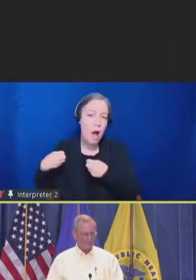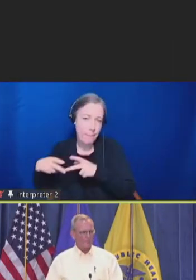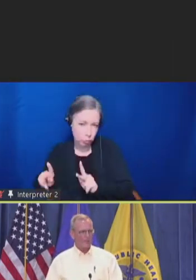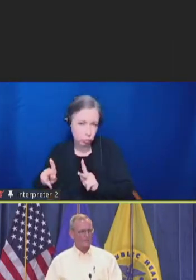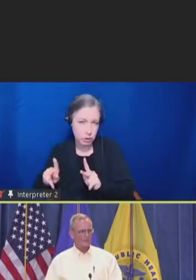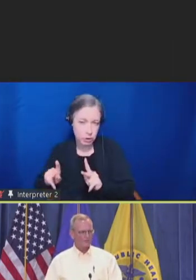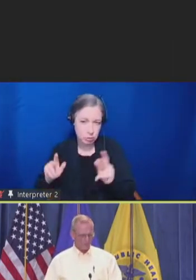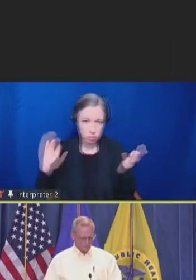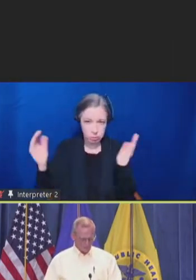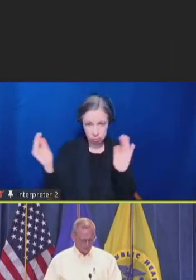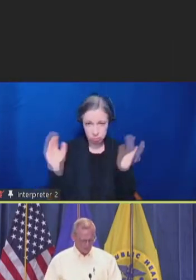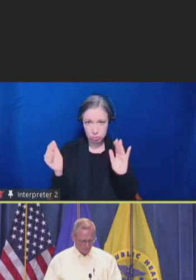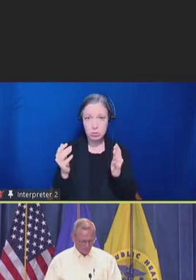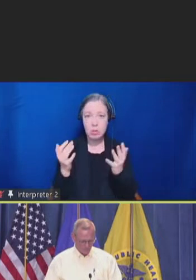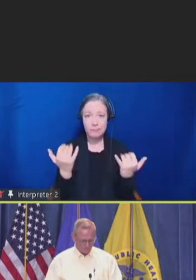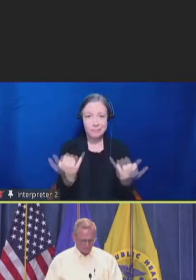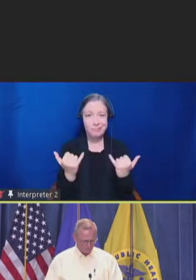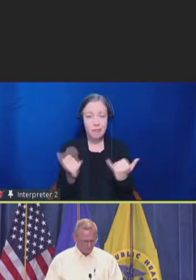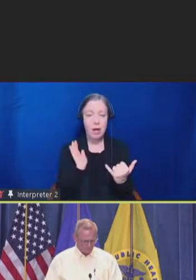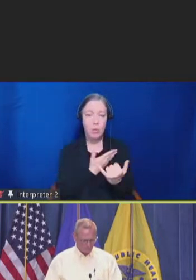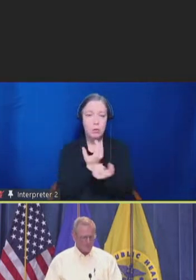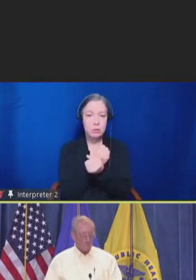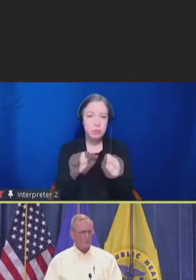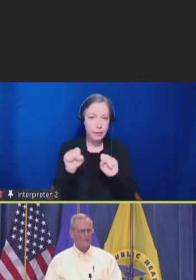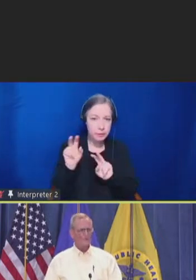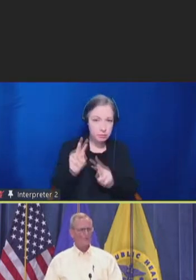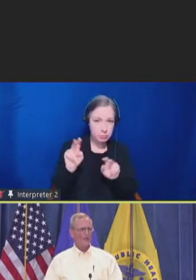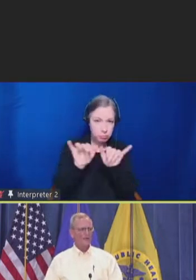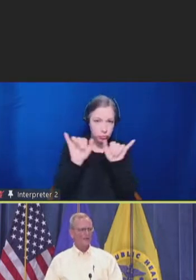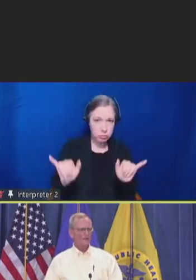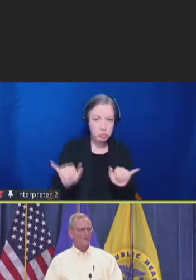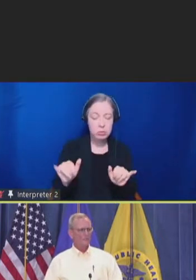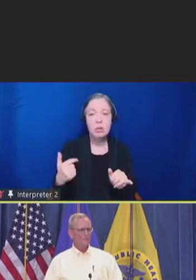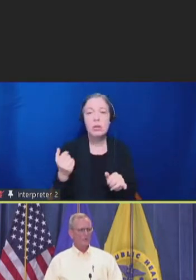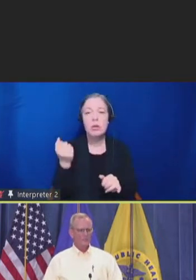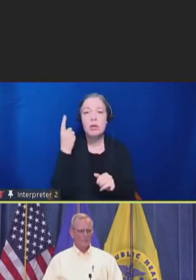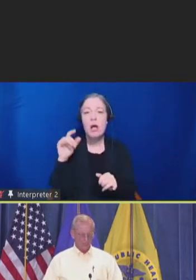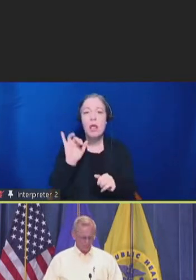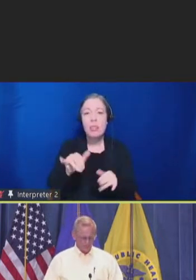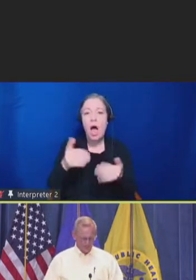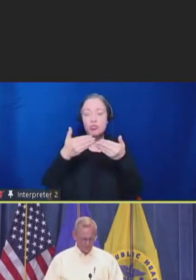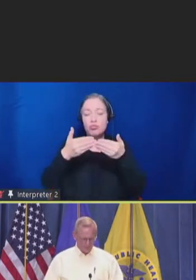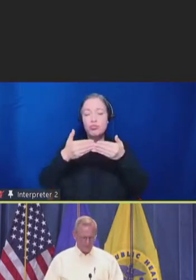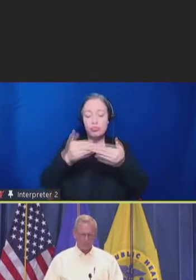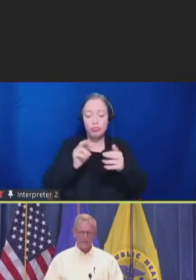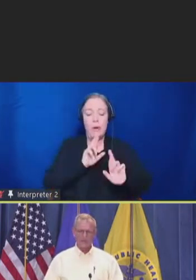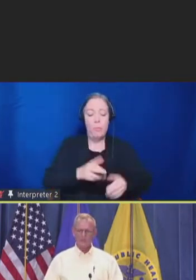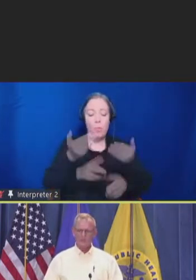monitoring systems. We divided this report into seven main sections.